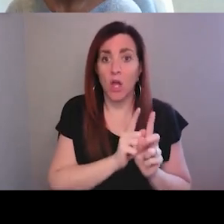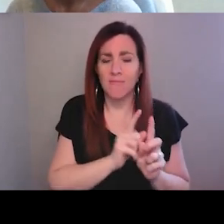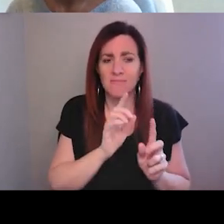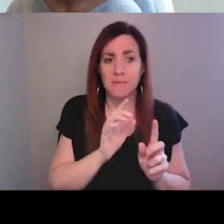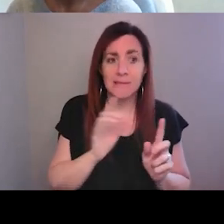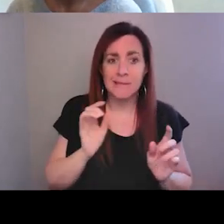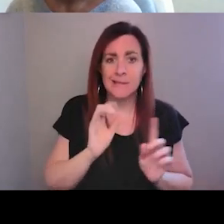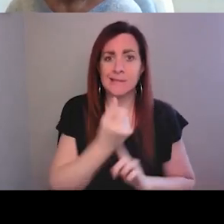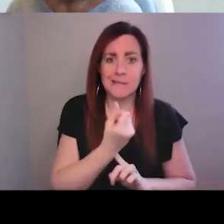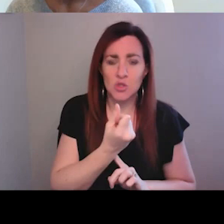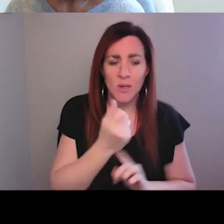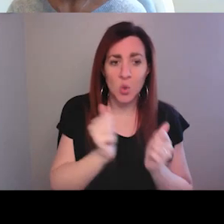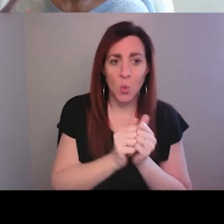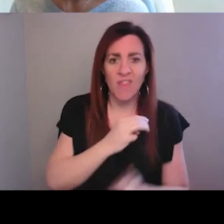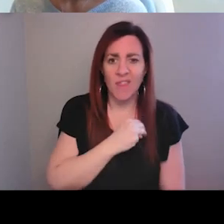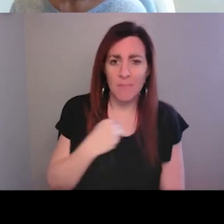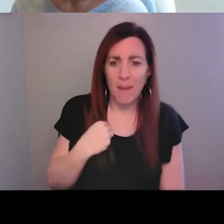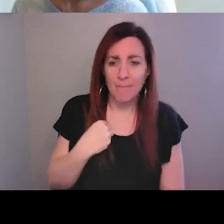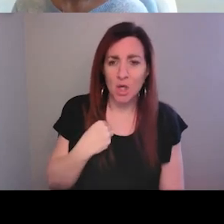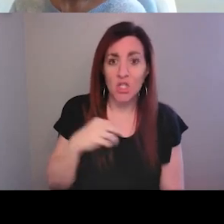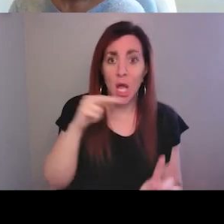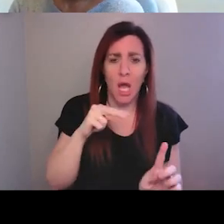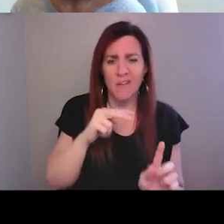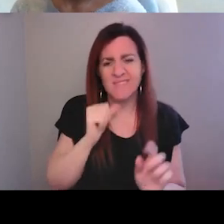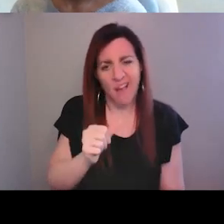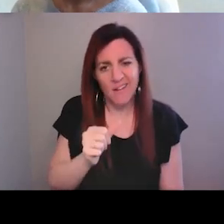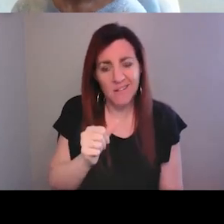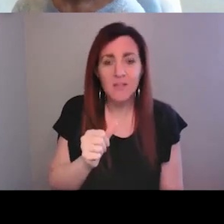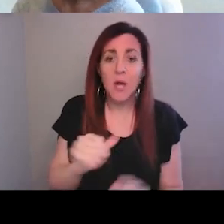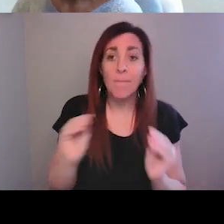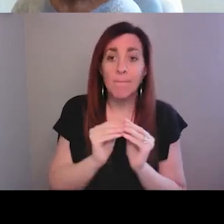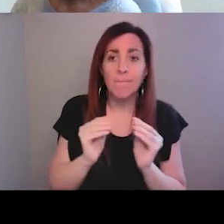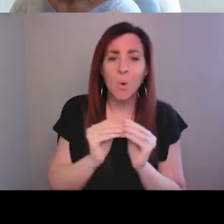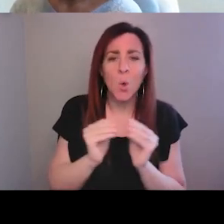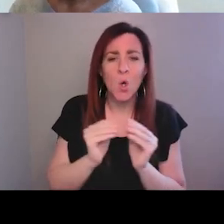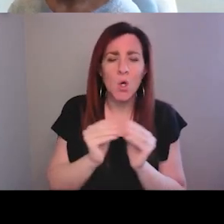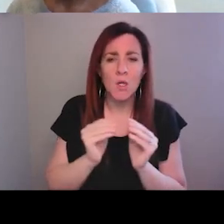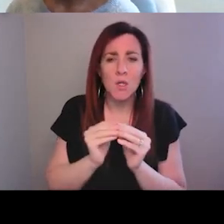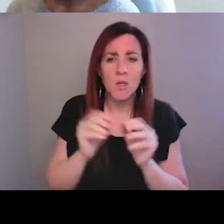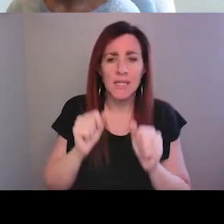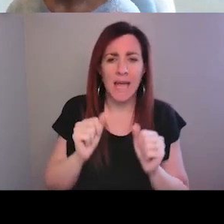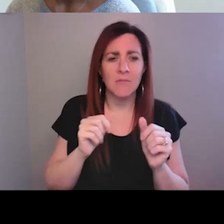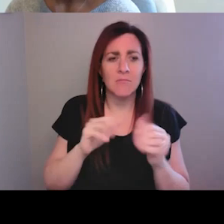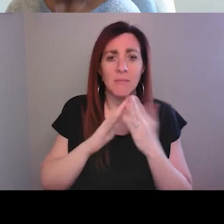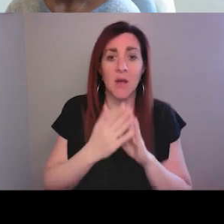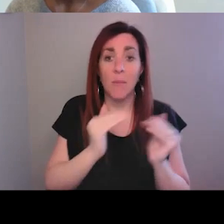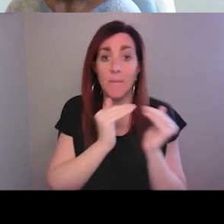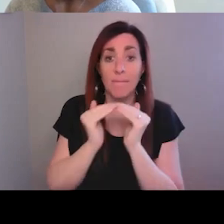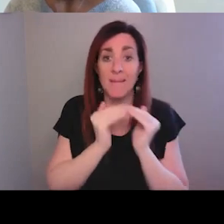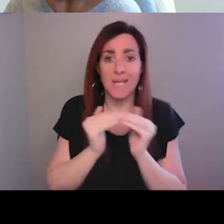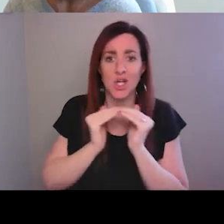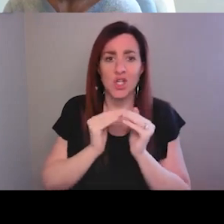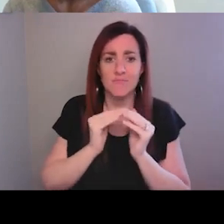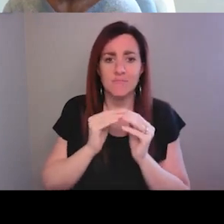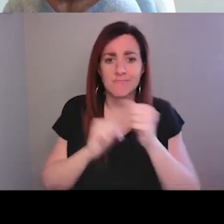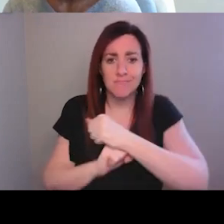OUR MEMBERS SO THEY CAN GET INTO MORE OF A PEER- BASED AND CLINICAL APPROPRIATE